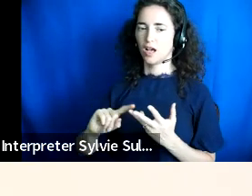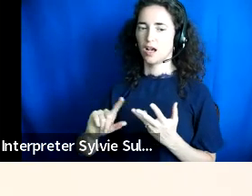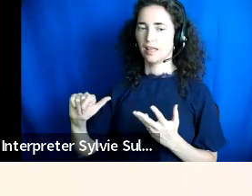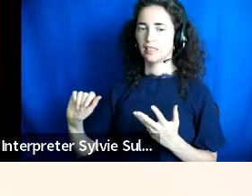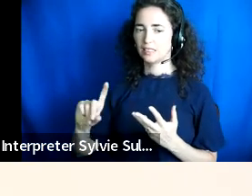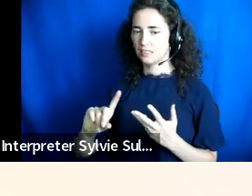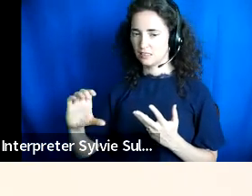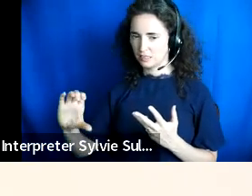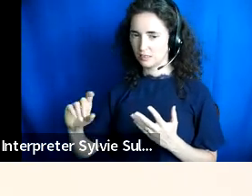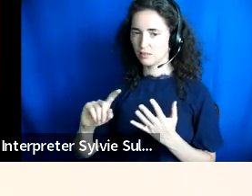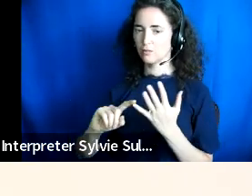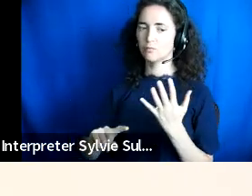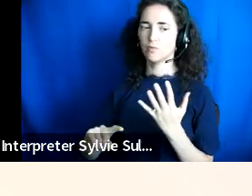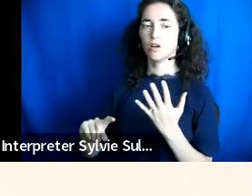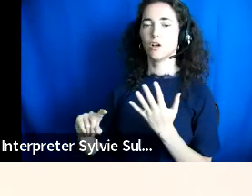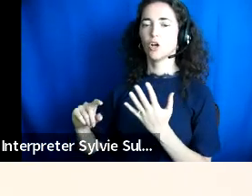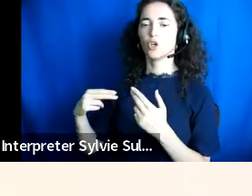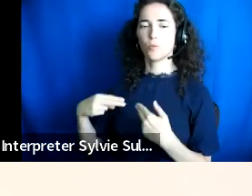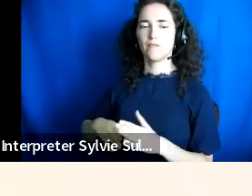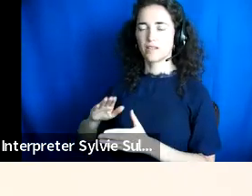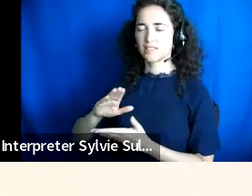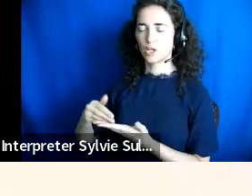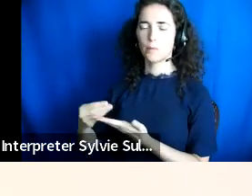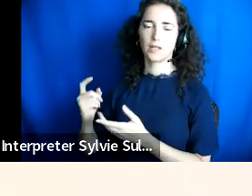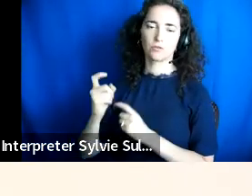The Human Development Center, their additional support from the Arc. Lv.